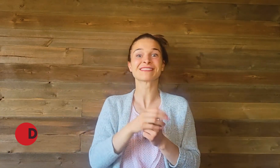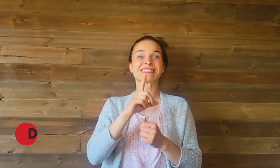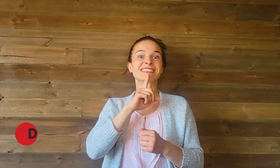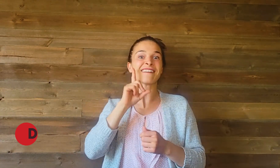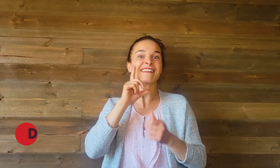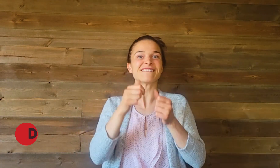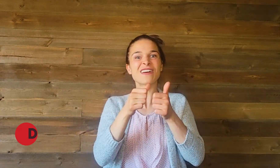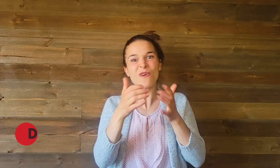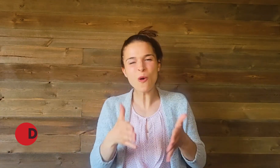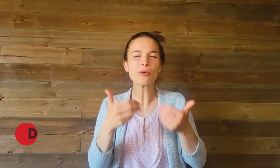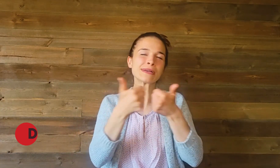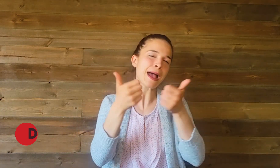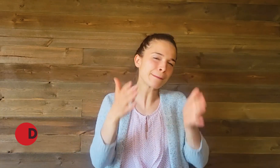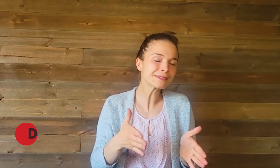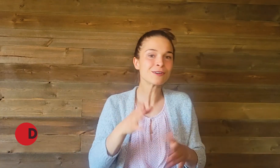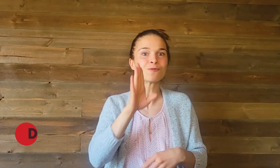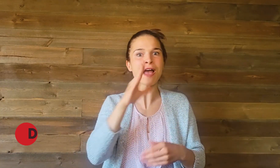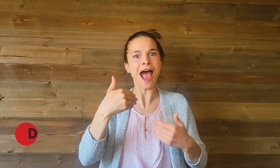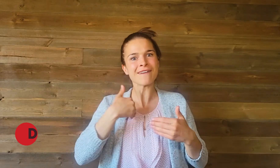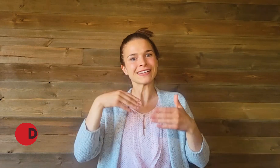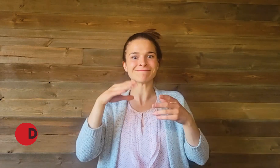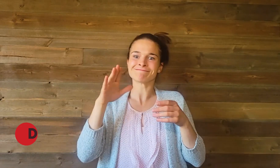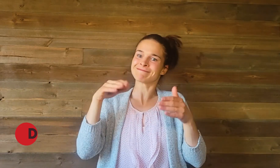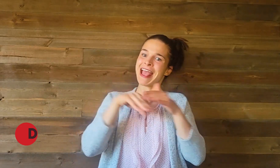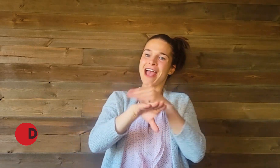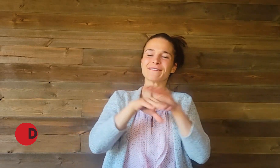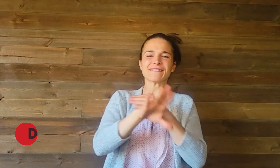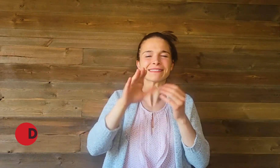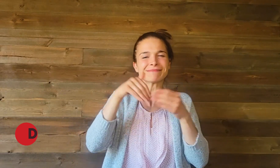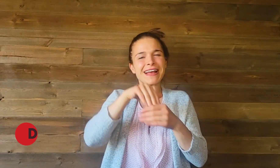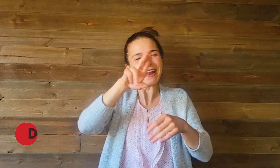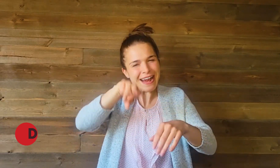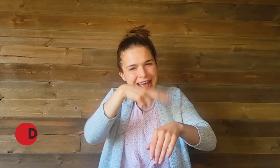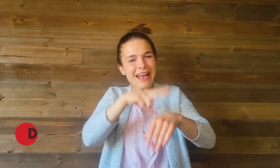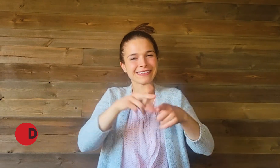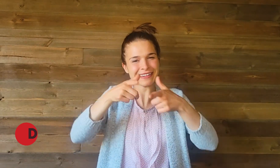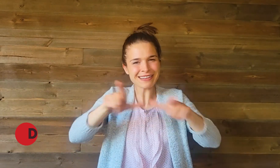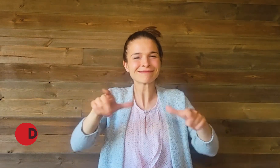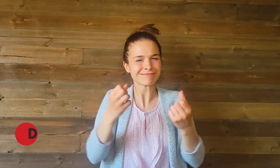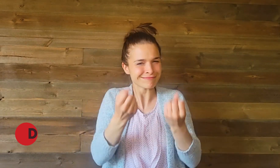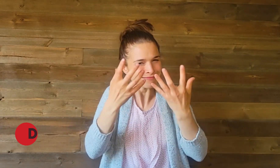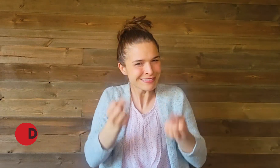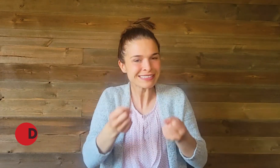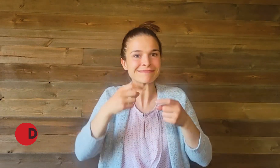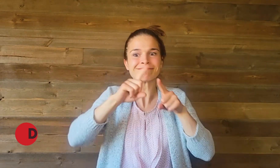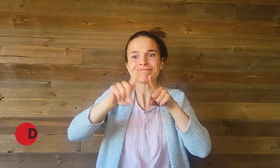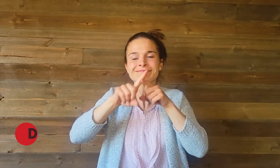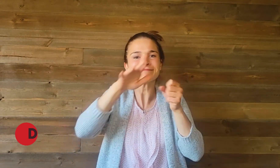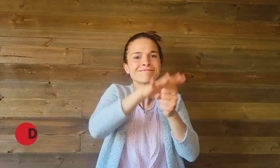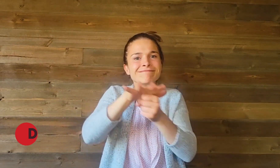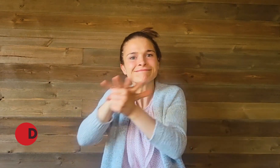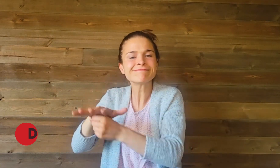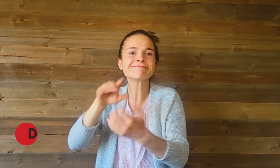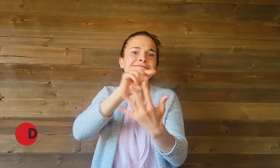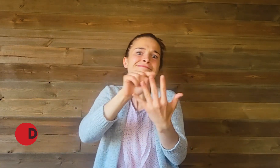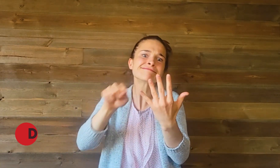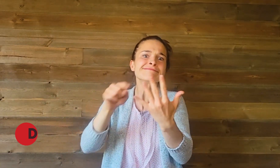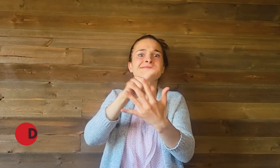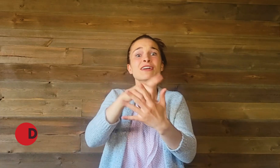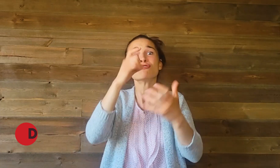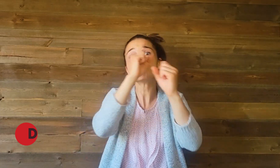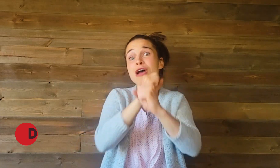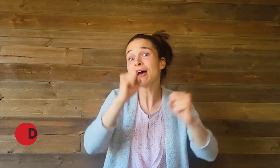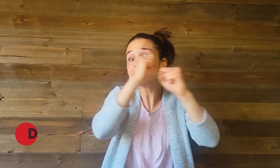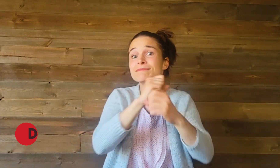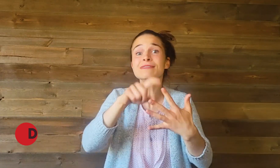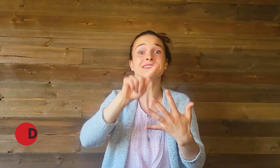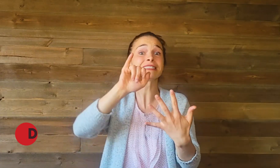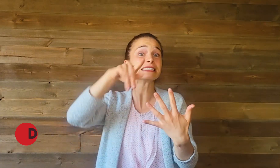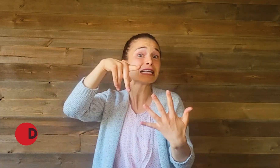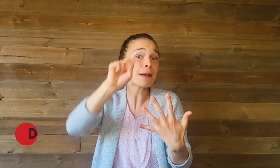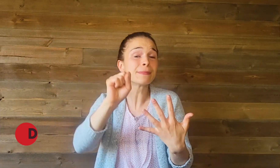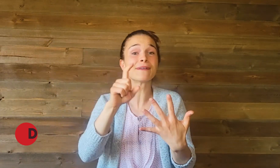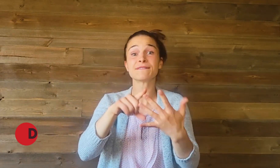Deaf gamers will have access to first-looks, specific tips, interviews,